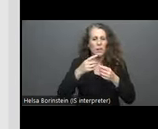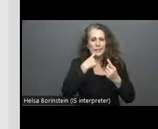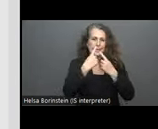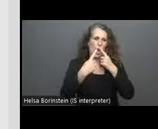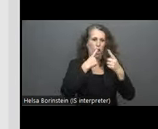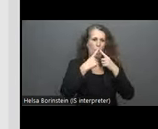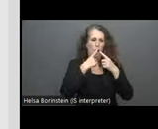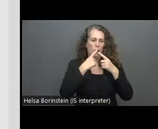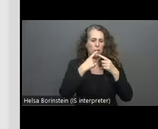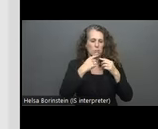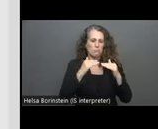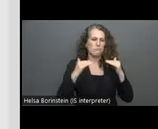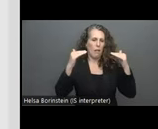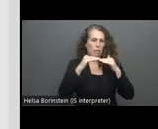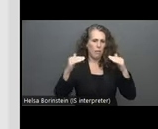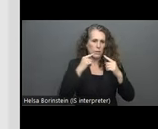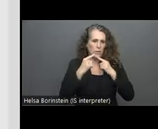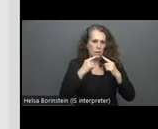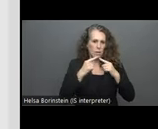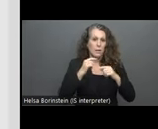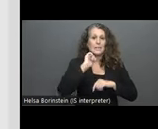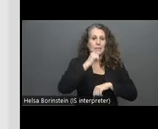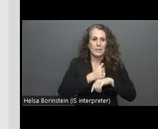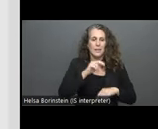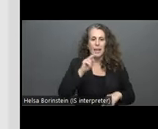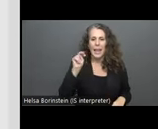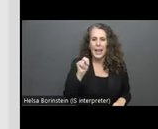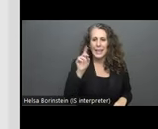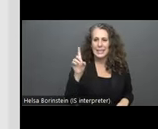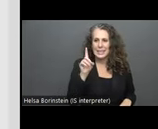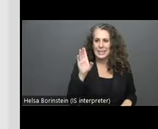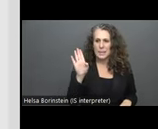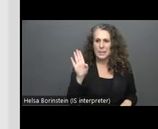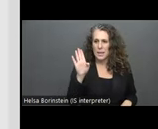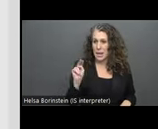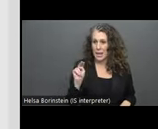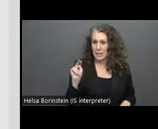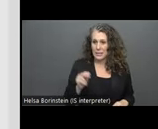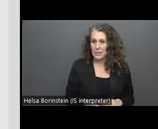post grad school was I wanted to see 14:50:56 low cost a video to share in confidence